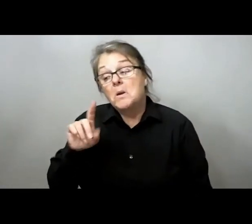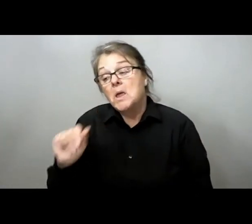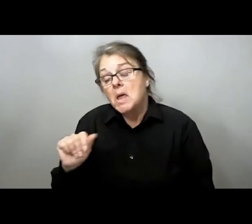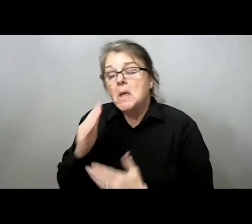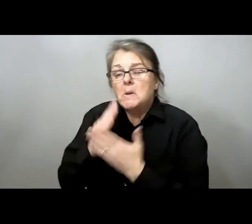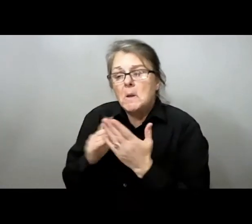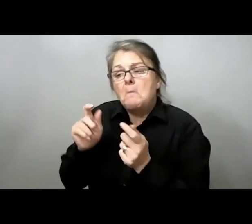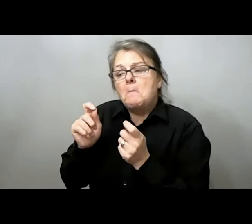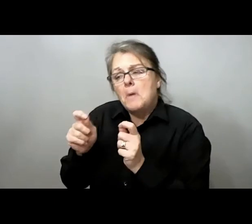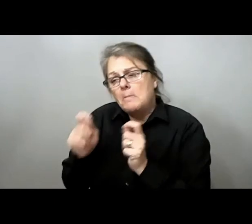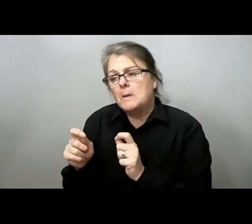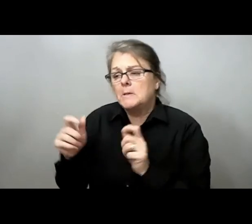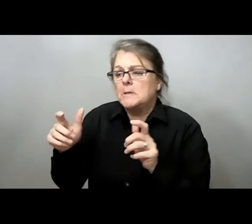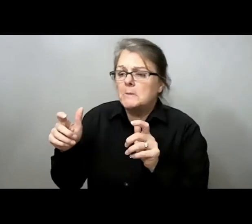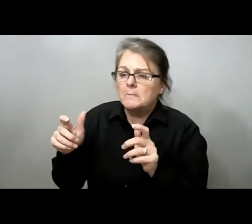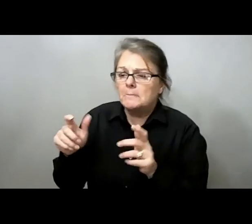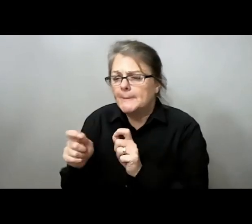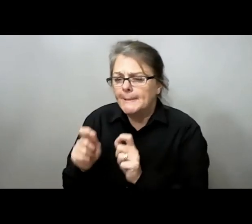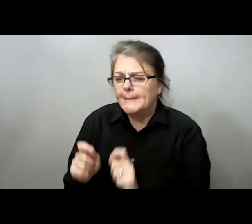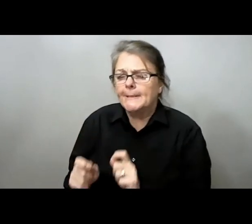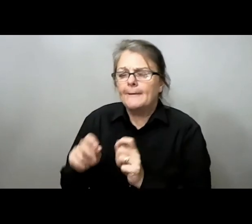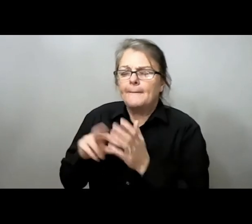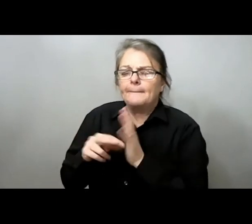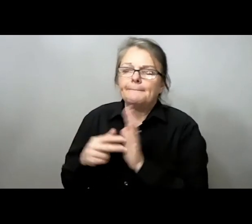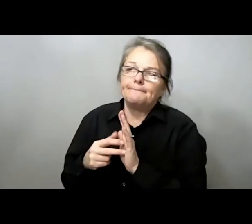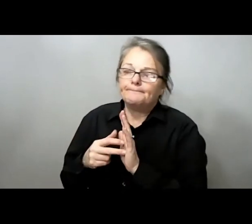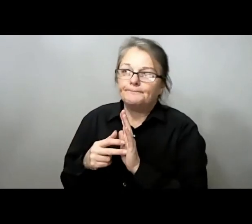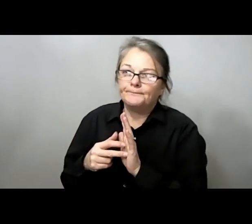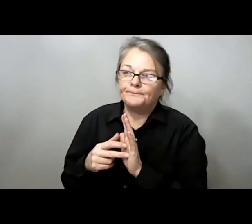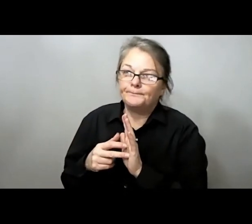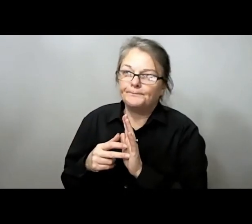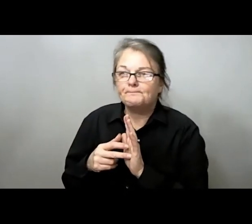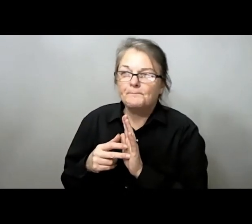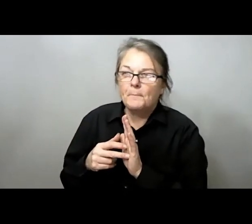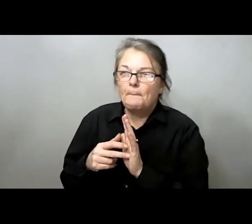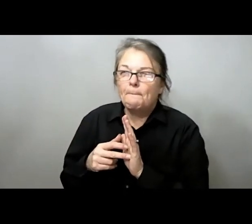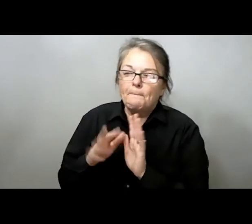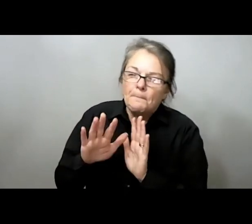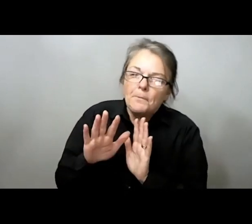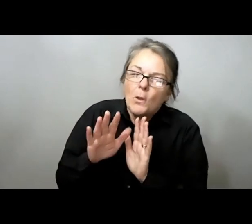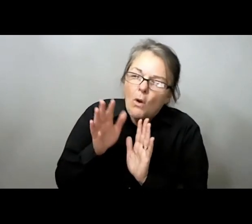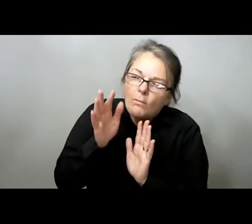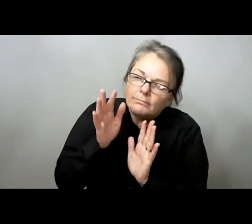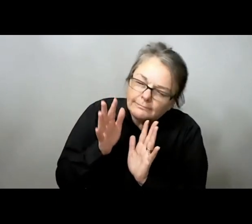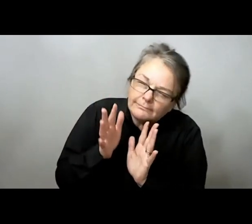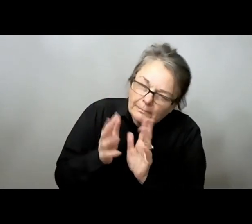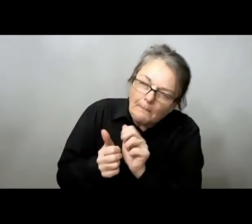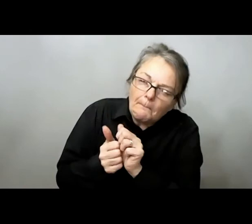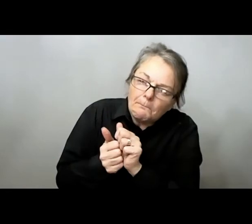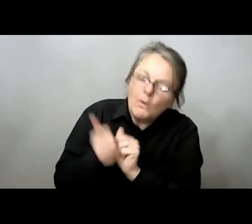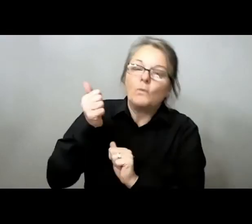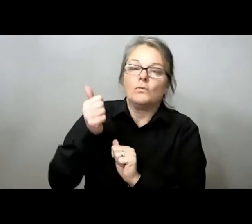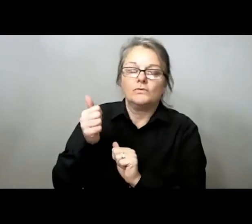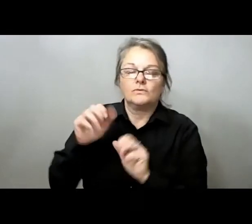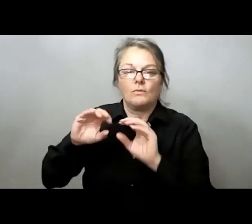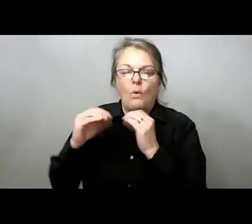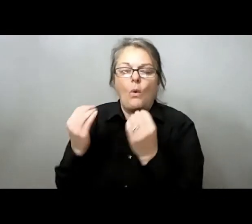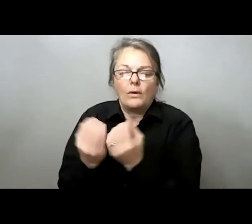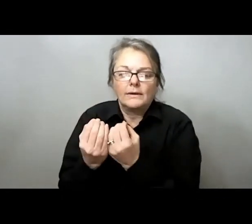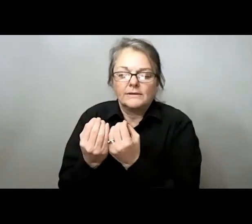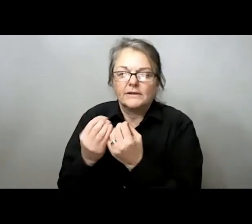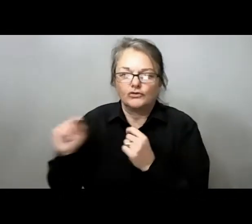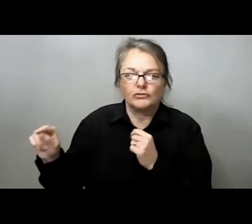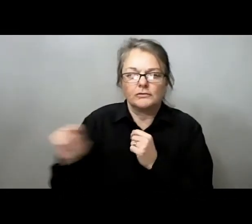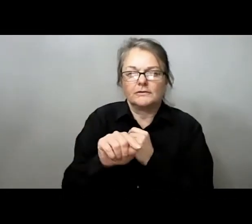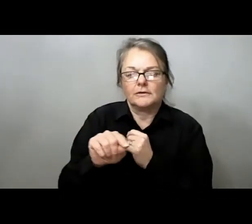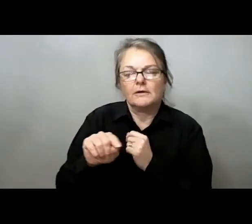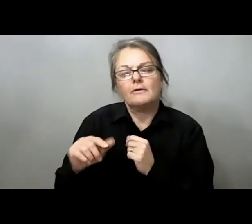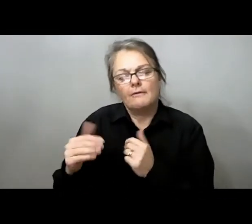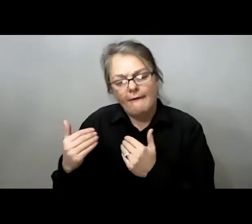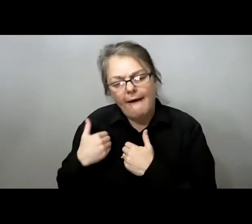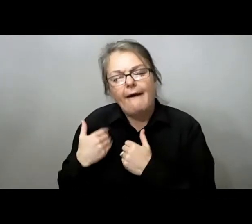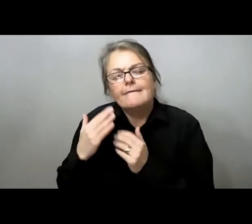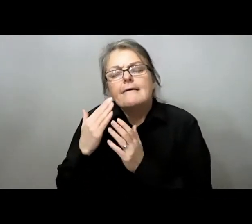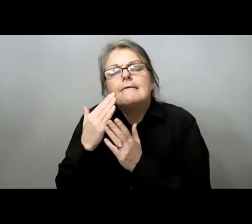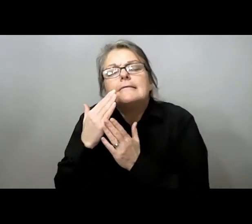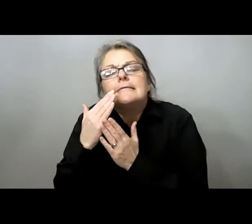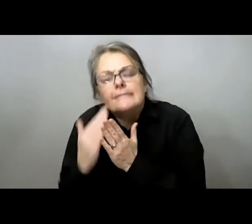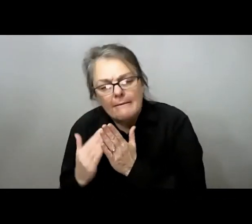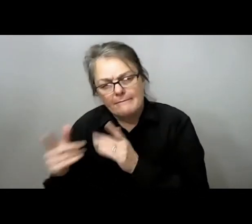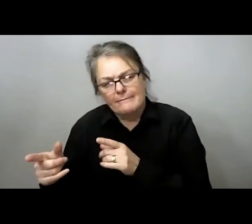AODA THAT ENSURE THAT ALMOST ALL ORGANIZATIONS HAVE SOME RESPONSIBILITY UNDER THE AODA.